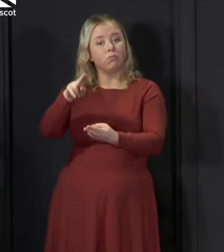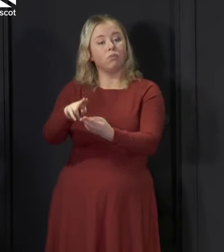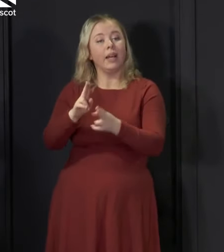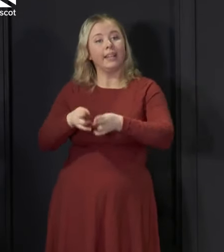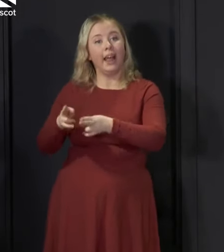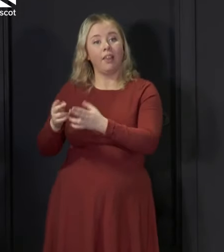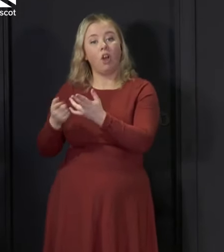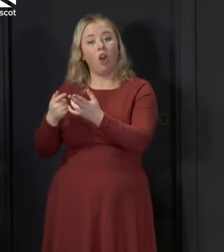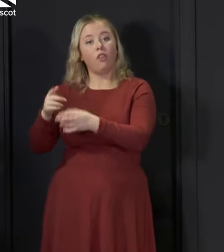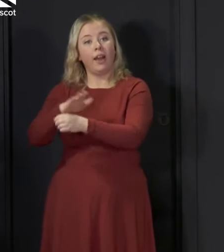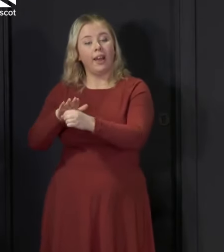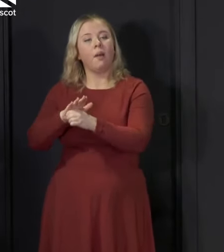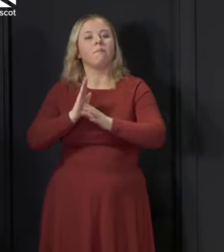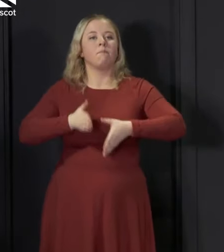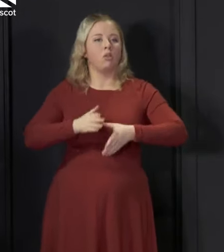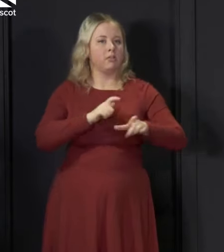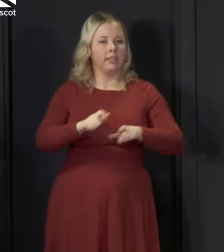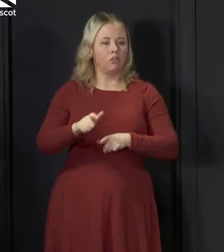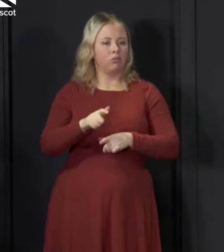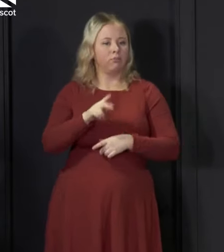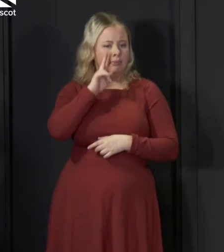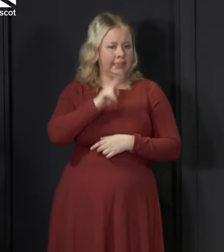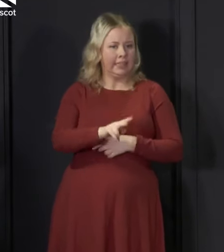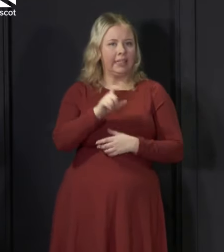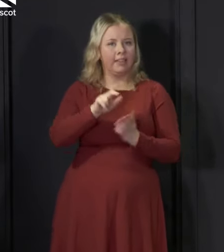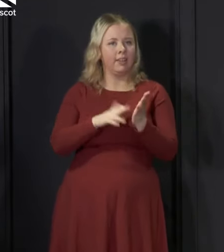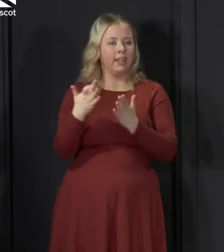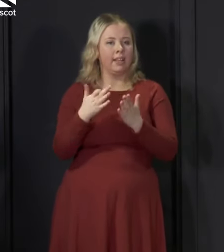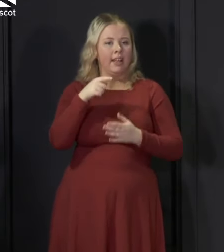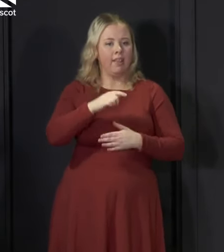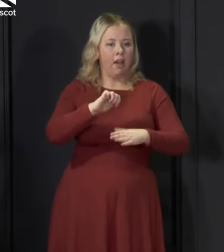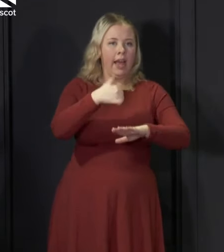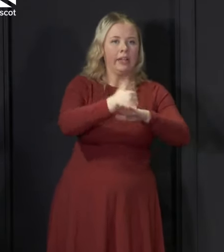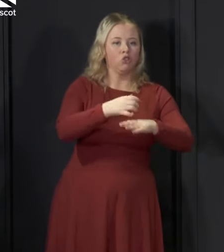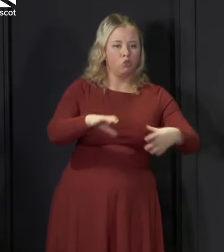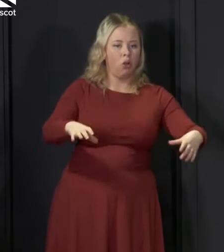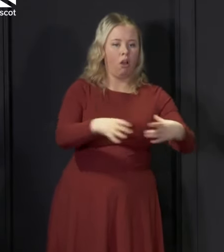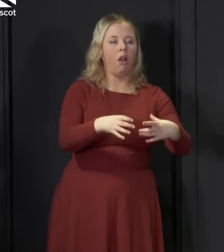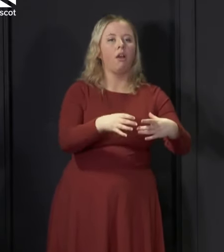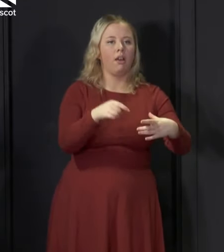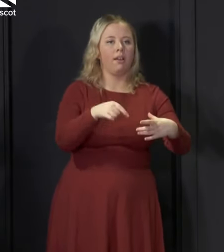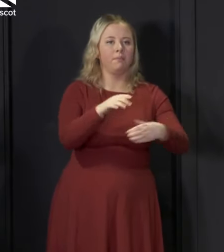continue to treat the epidemic in that institutional setting. And differently, and I won't go into